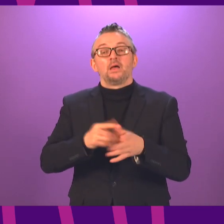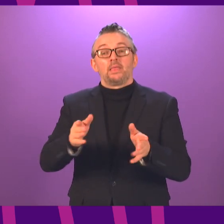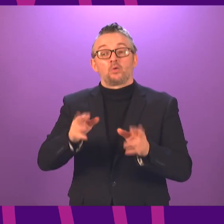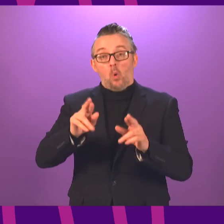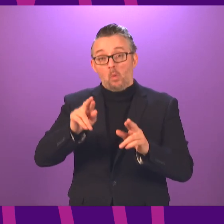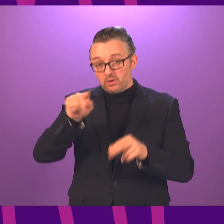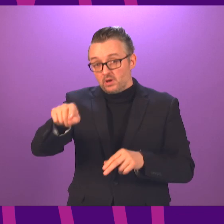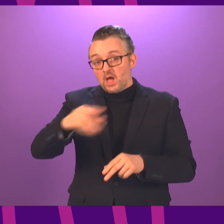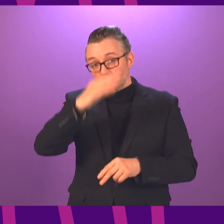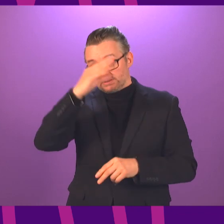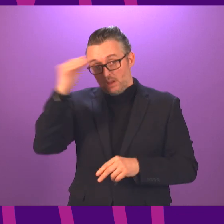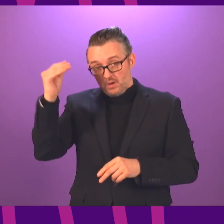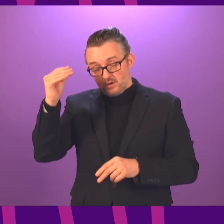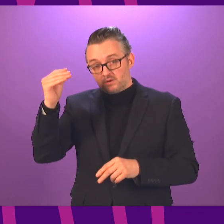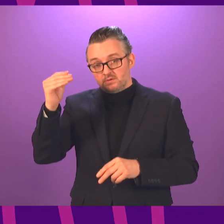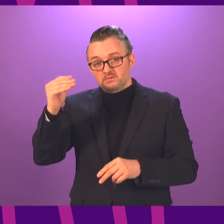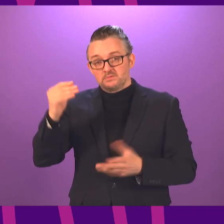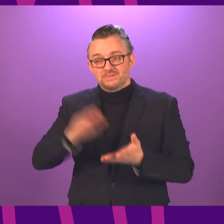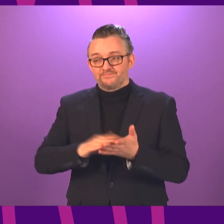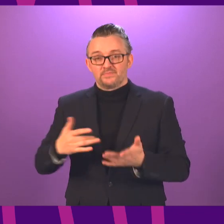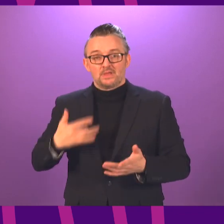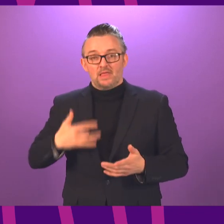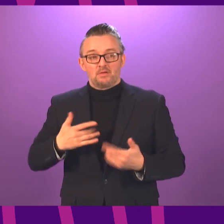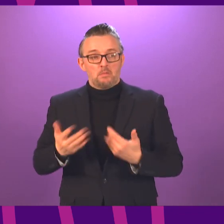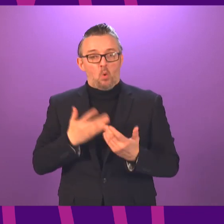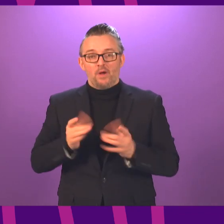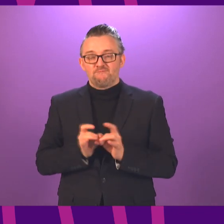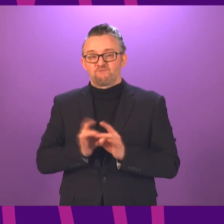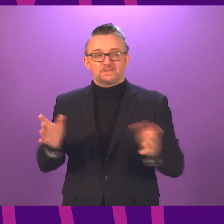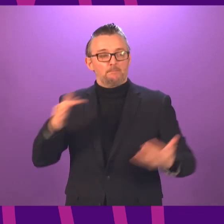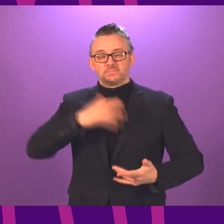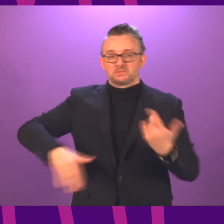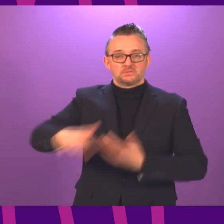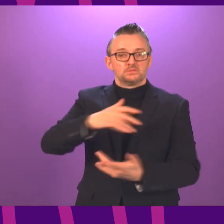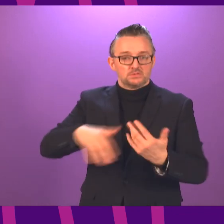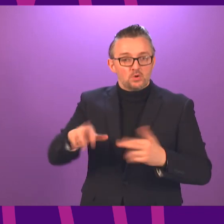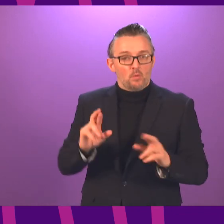we really hope to be living with much greater freedoms than we have today.